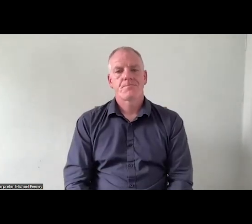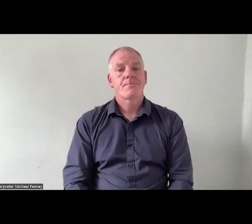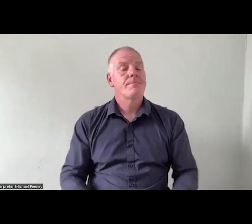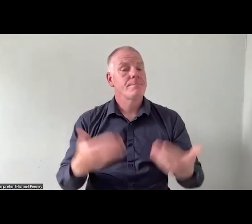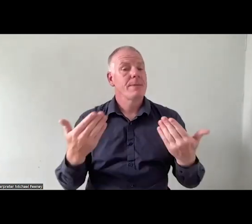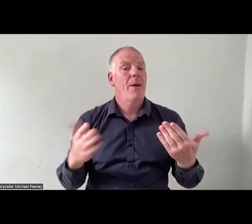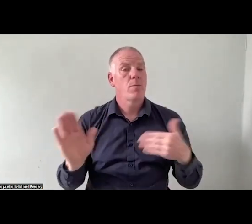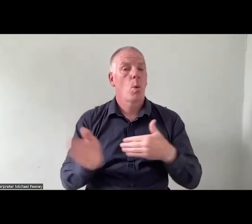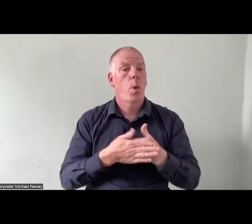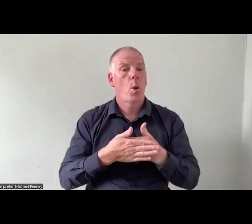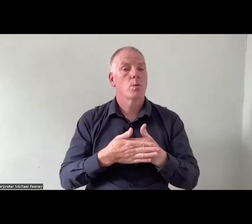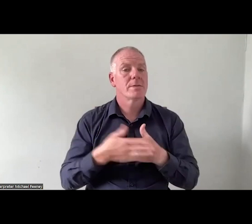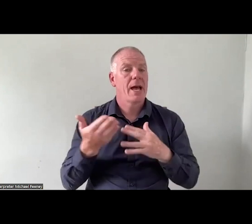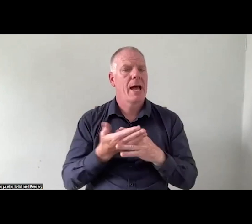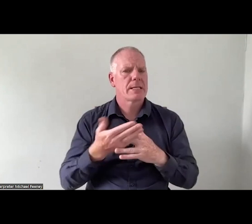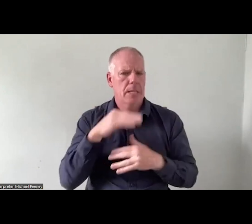What we mean by closed access